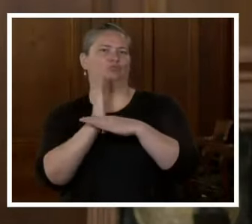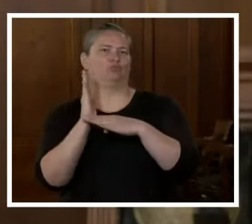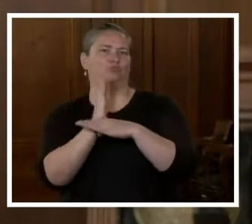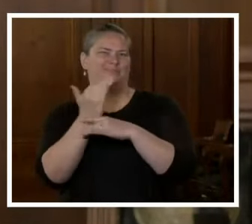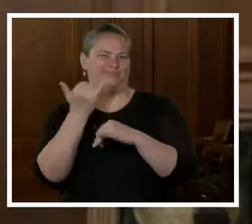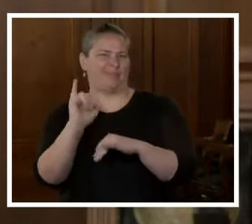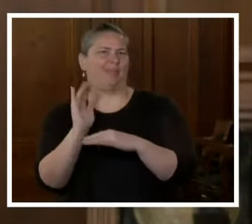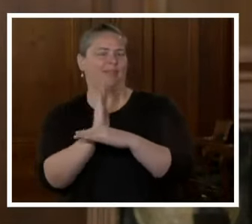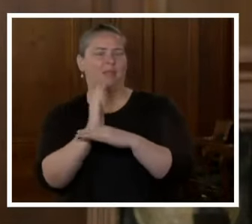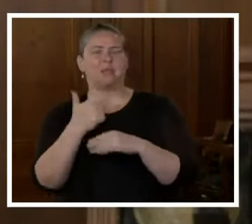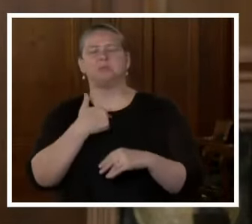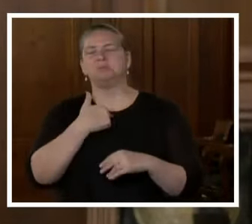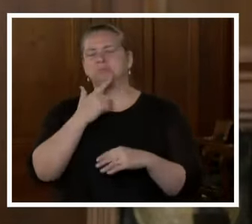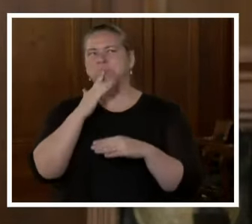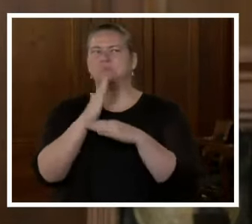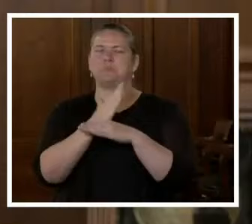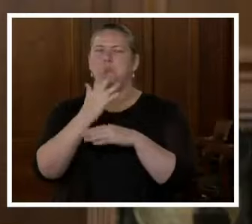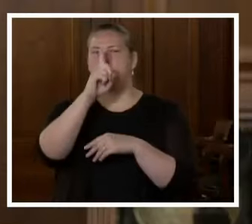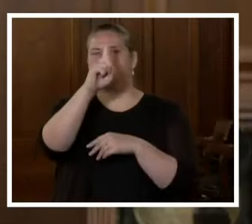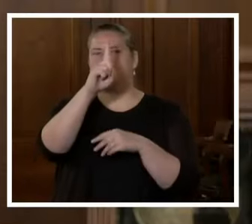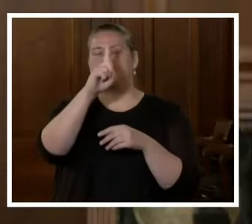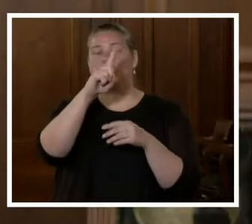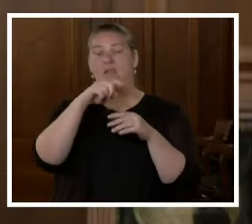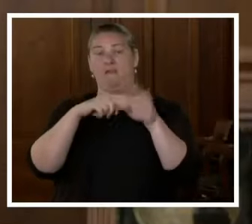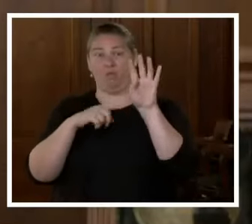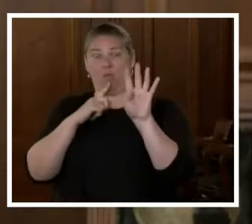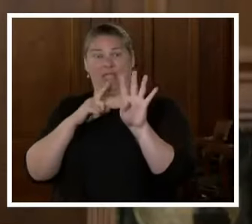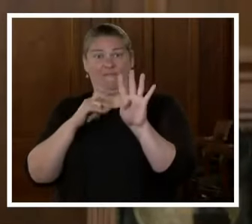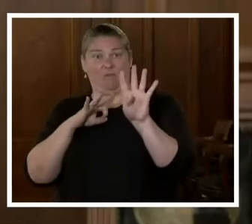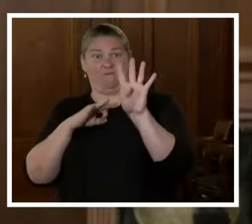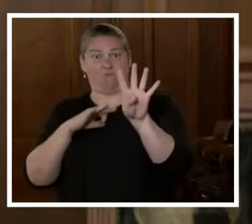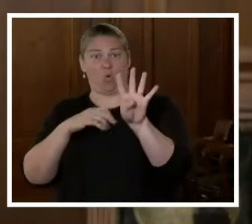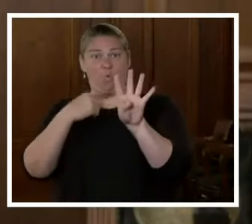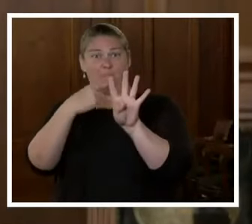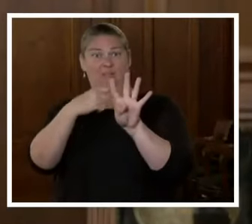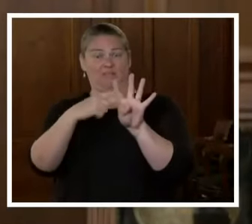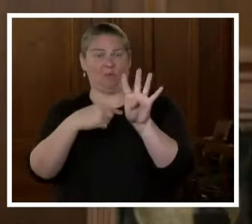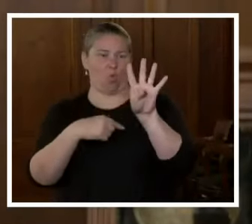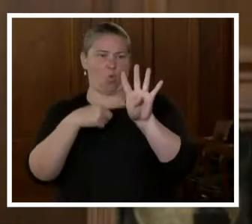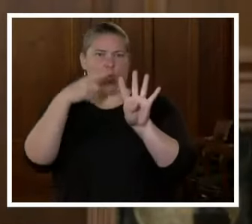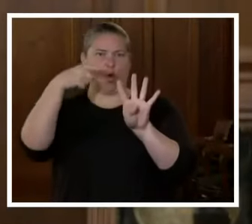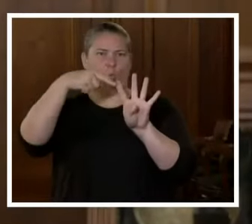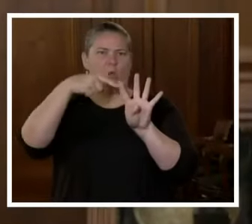PURPOSE. THERE ARE USES FOR THEM, LIKE